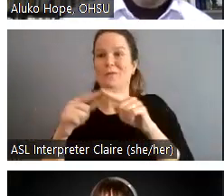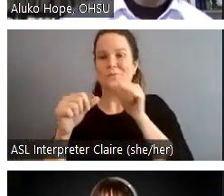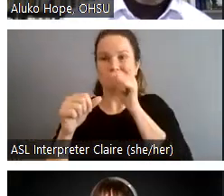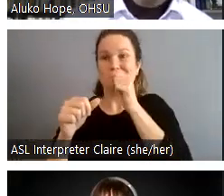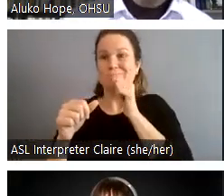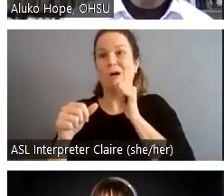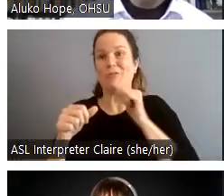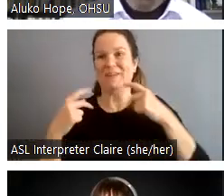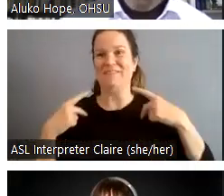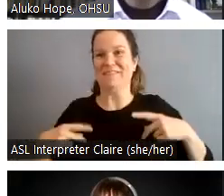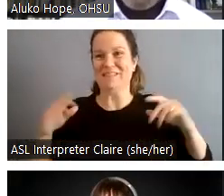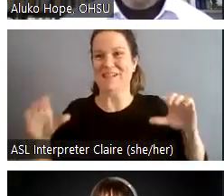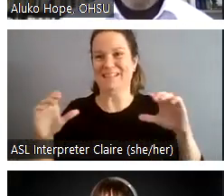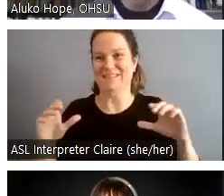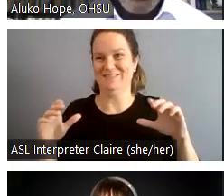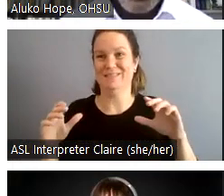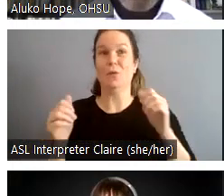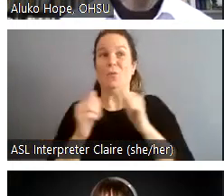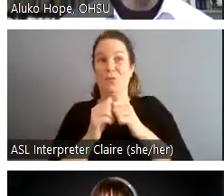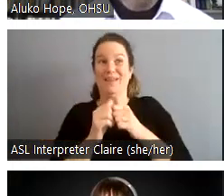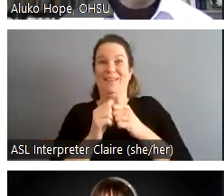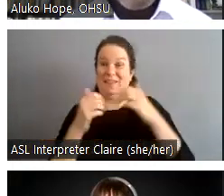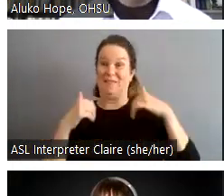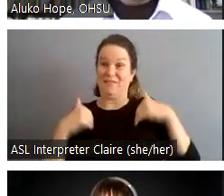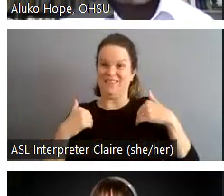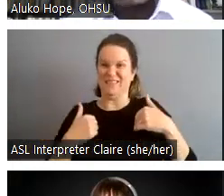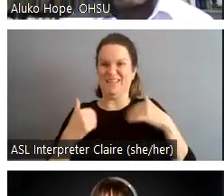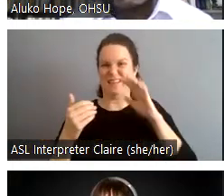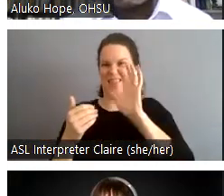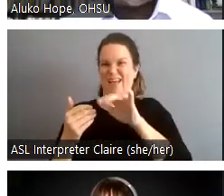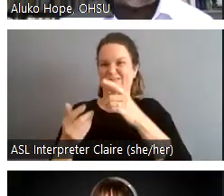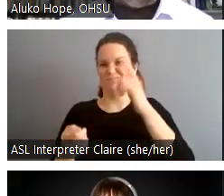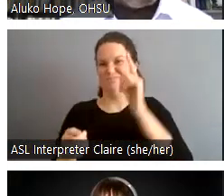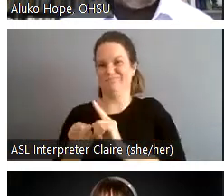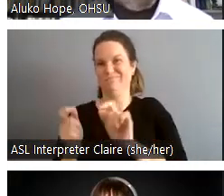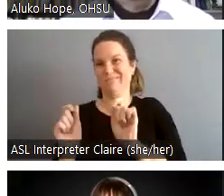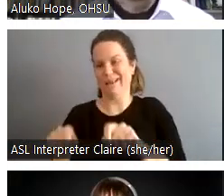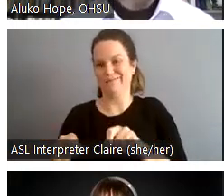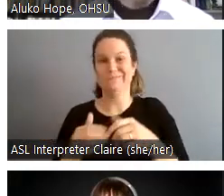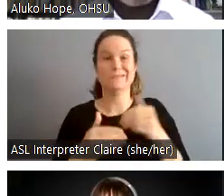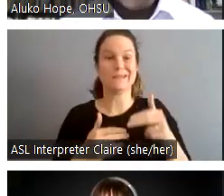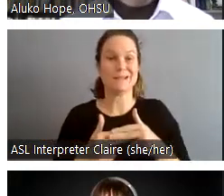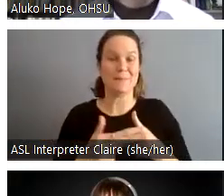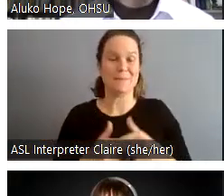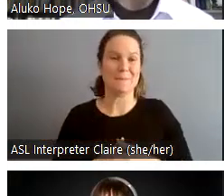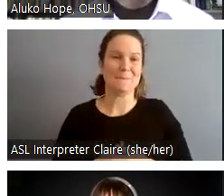because that's often impaired in patients with fatigue. Next slide.